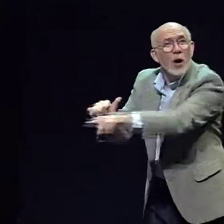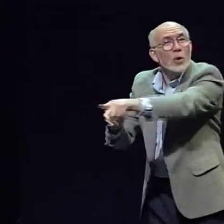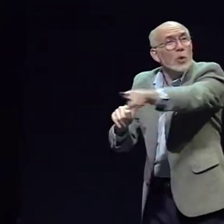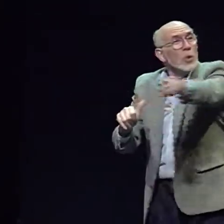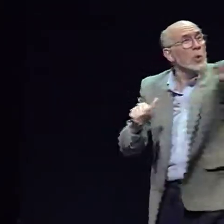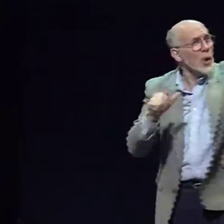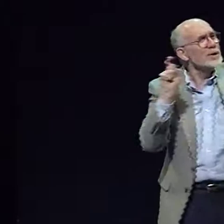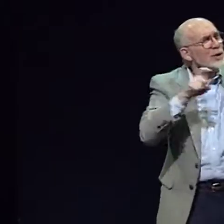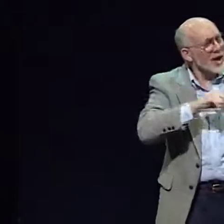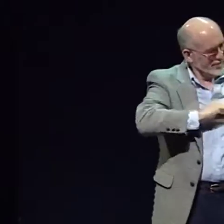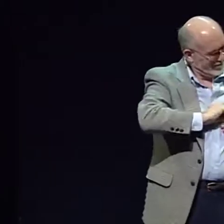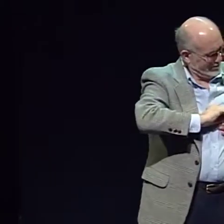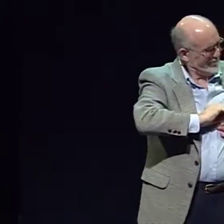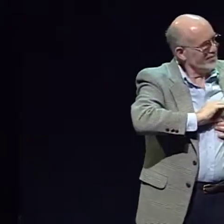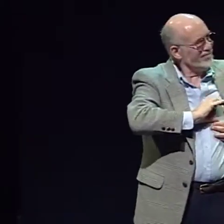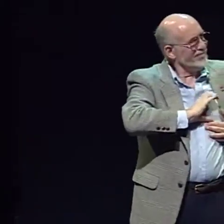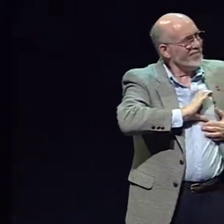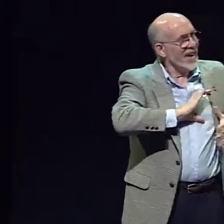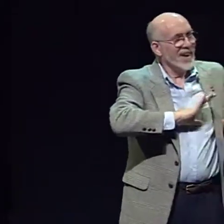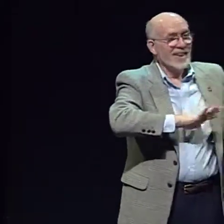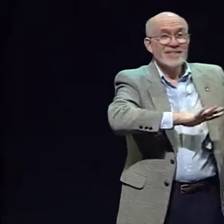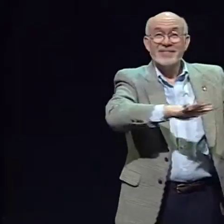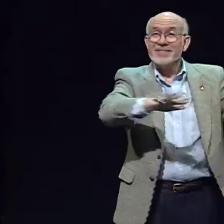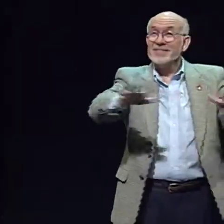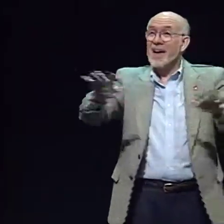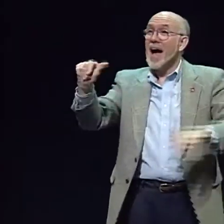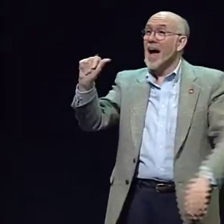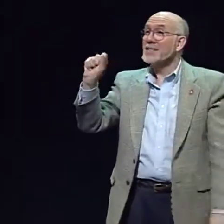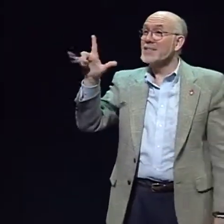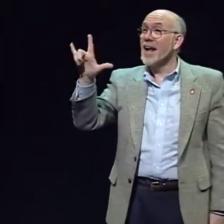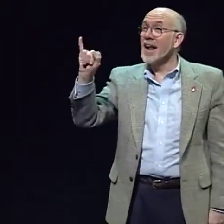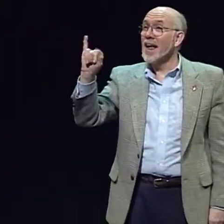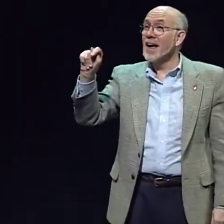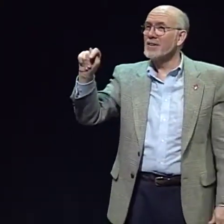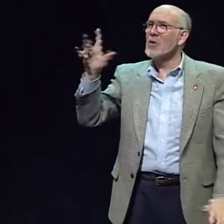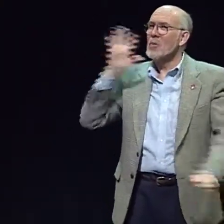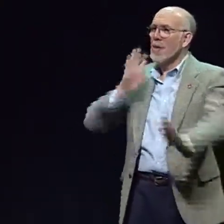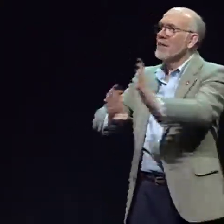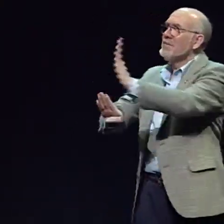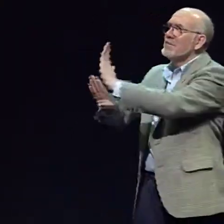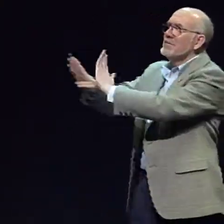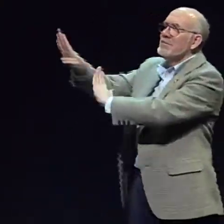DEAF CHILDREN NEED THAT SAME OPPORTUNITY-- TO BUILD YOUR SELF-ESTEEM.